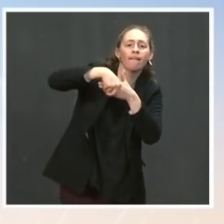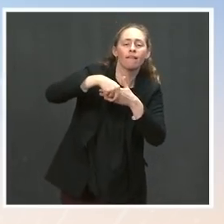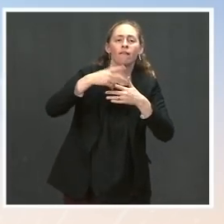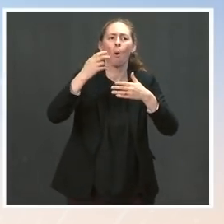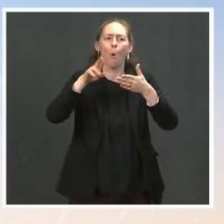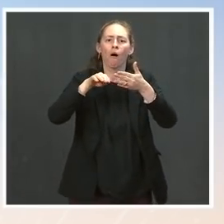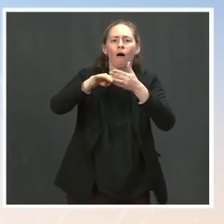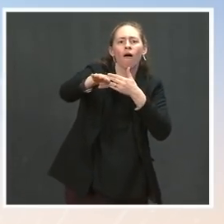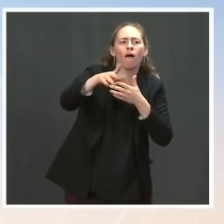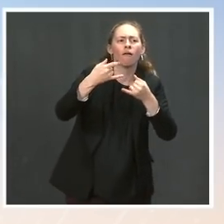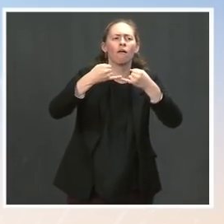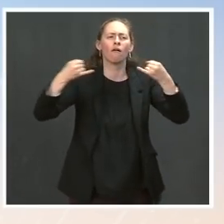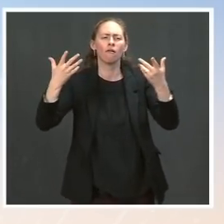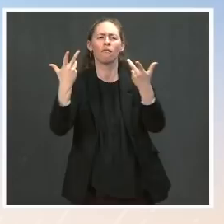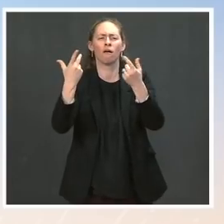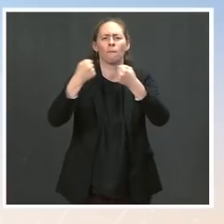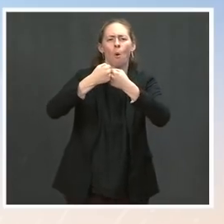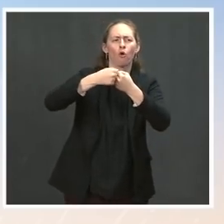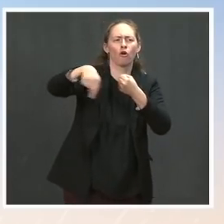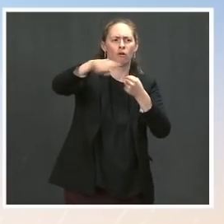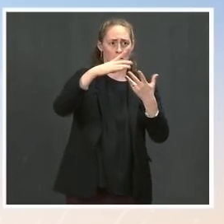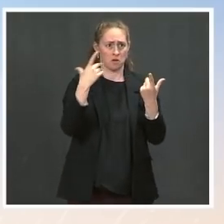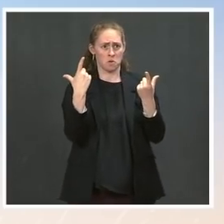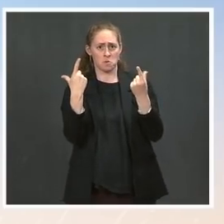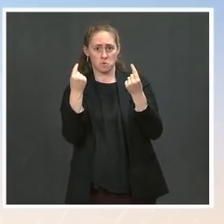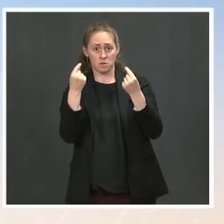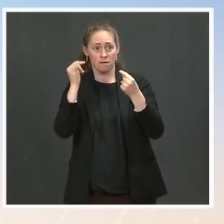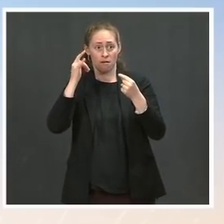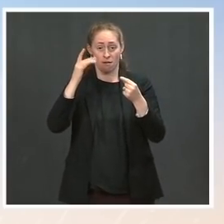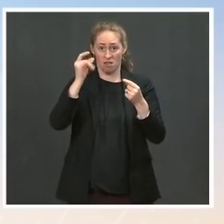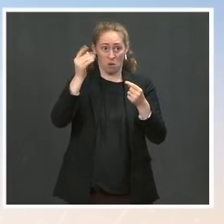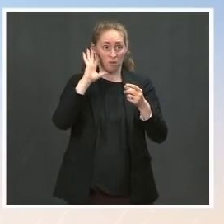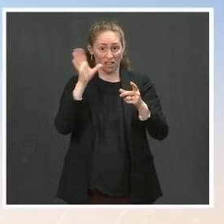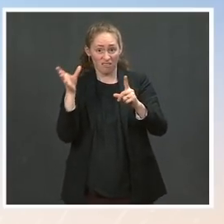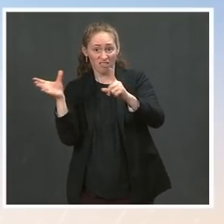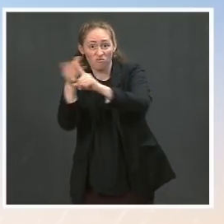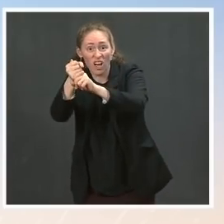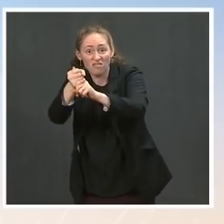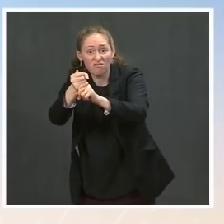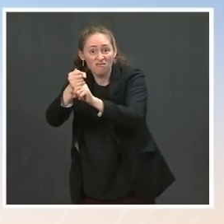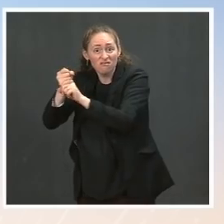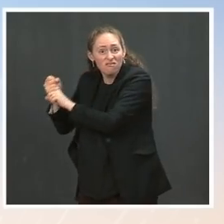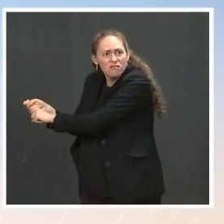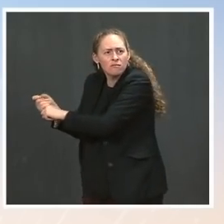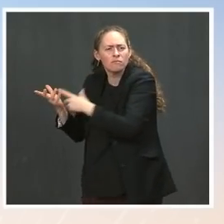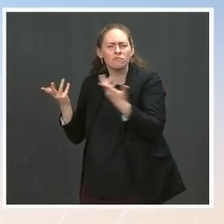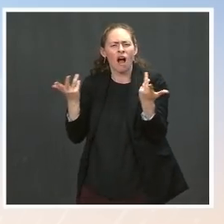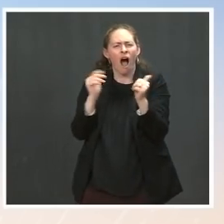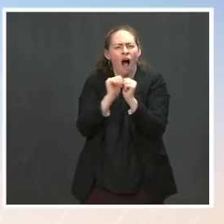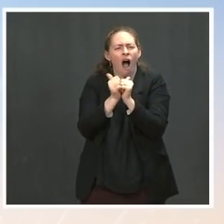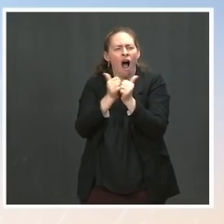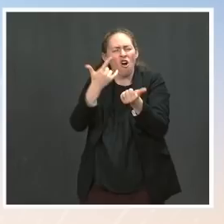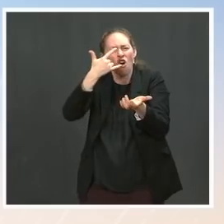Is the plan to sort of, you know, stop them there? How will this work? Ms. Psaki: You'd have to speak with these countries